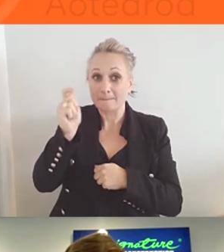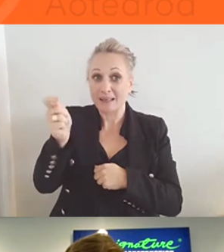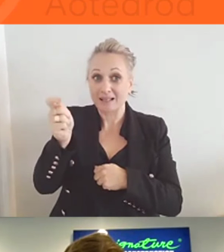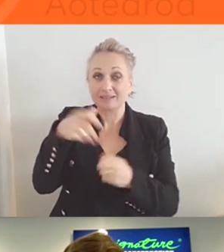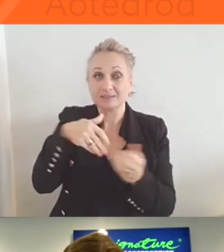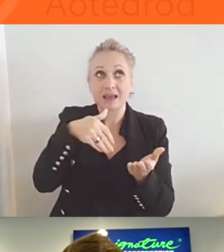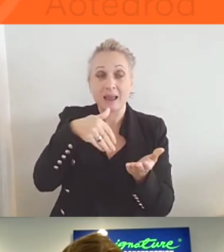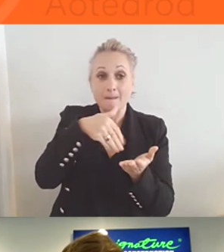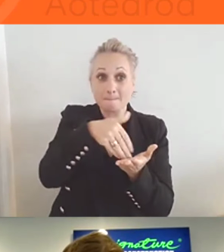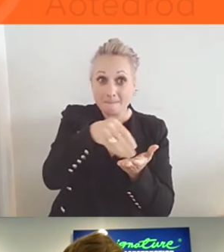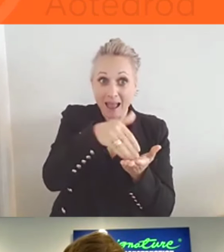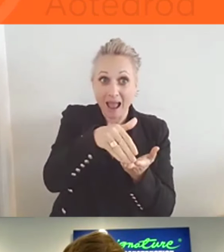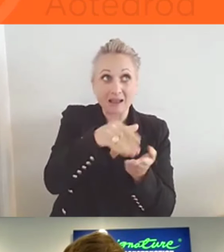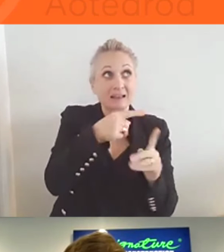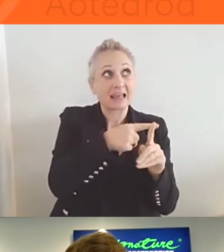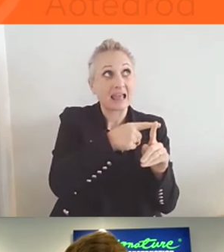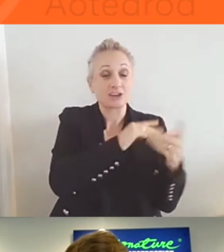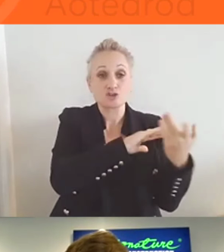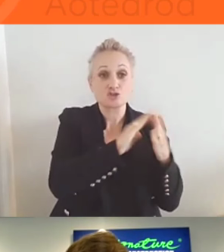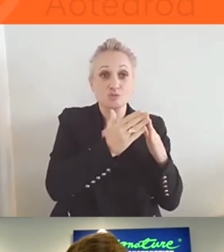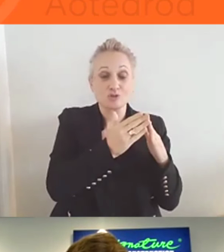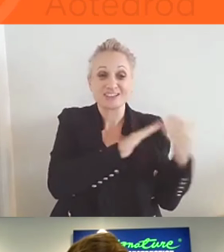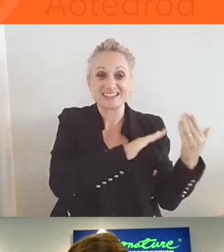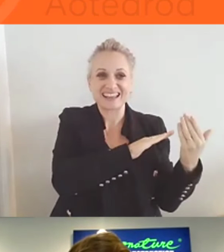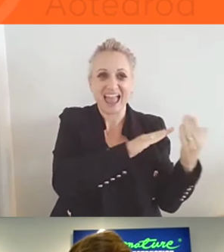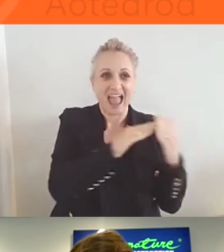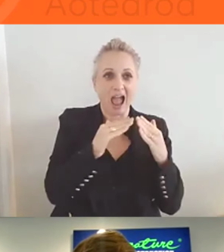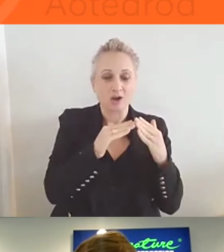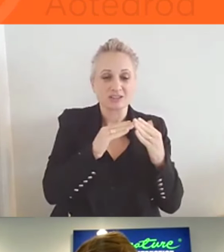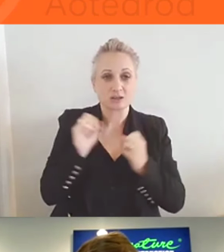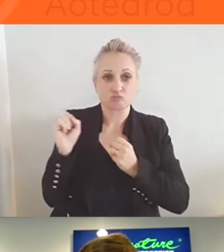and we managed to leverage the learnings throughout 112 units,